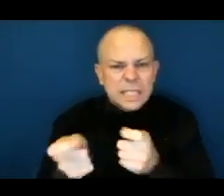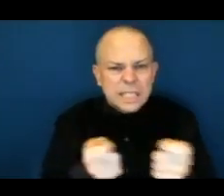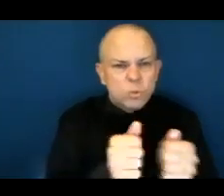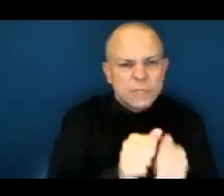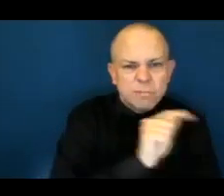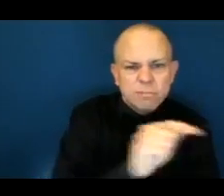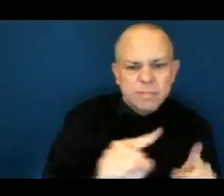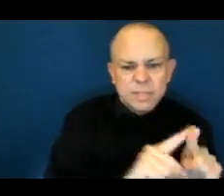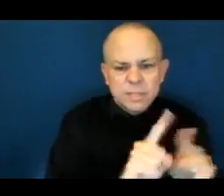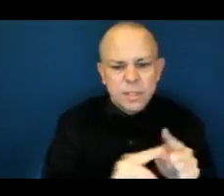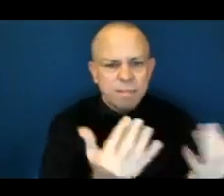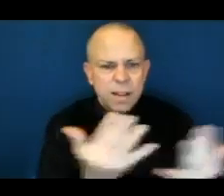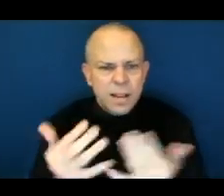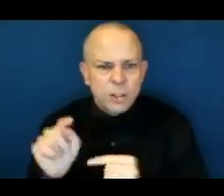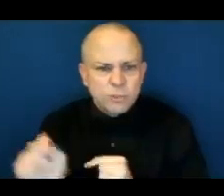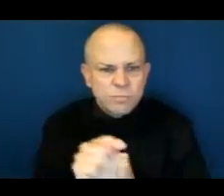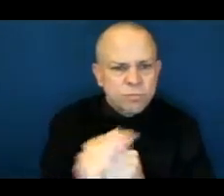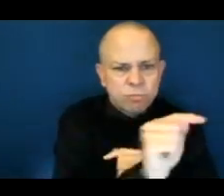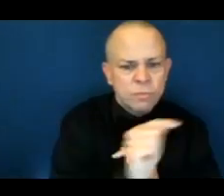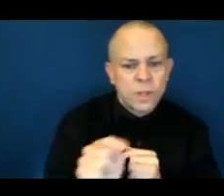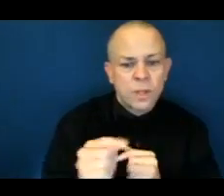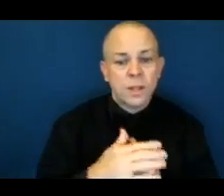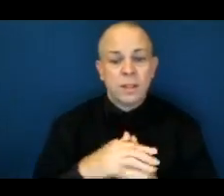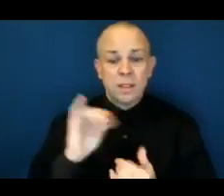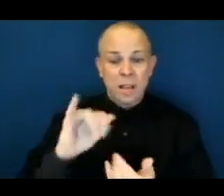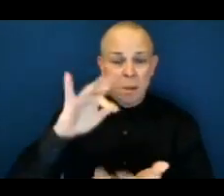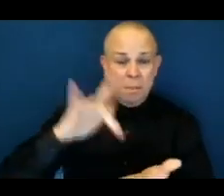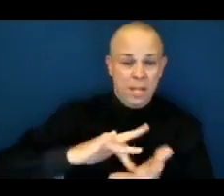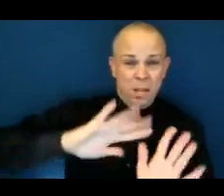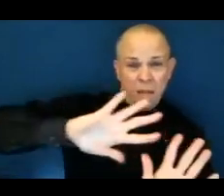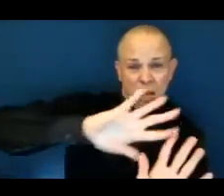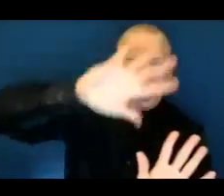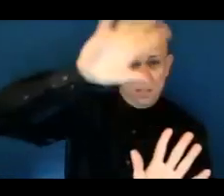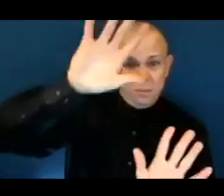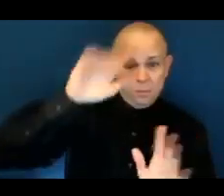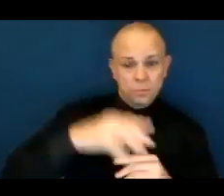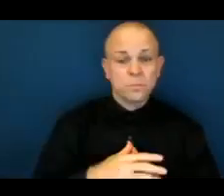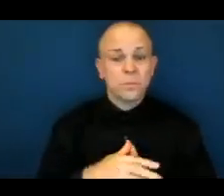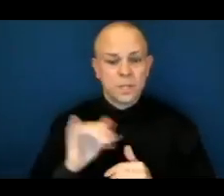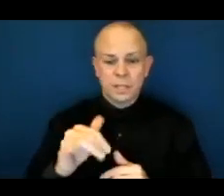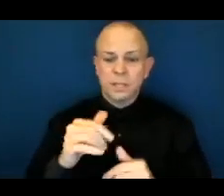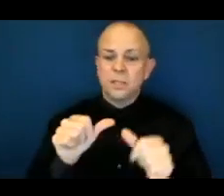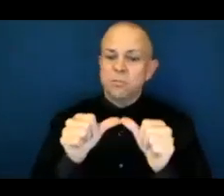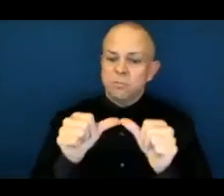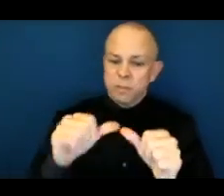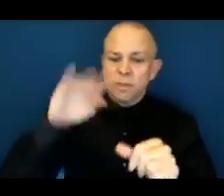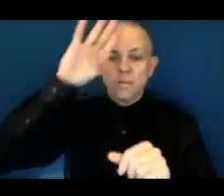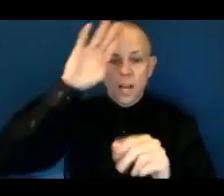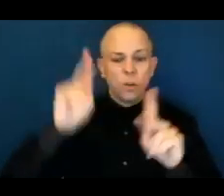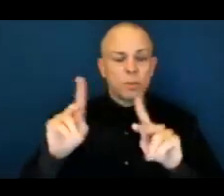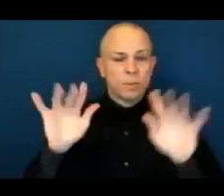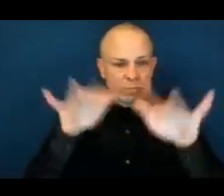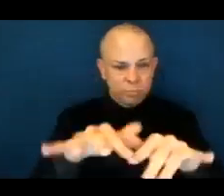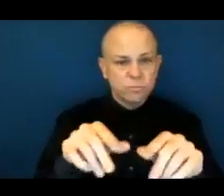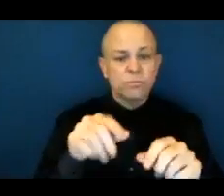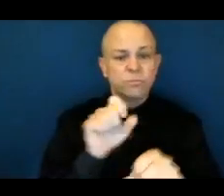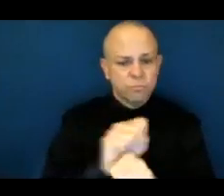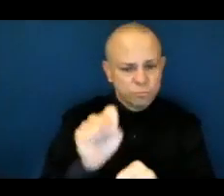this area is looking really good we're keeping the firefighters in the area and over the last two days we've actually received measurable moisture